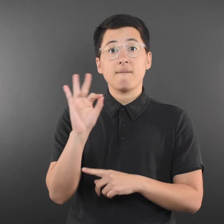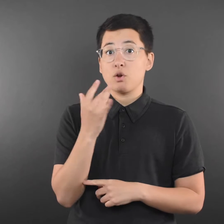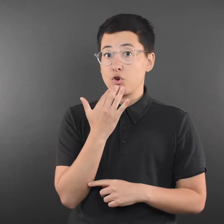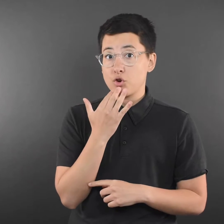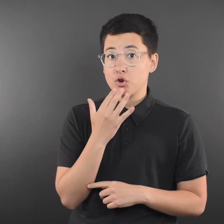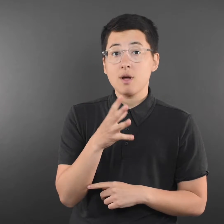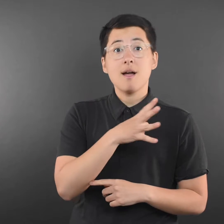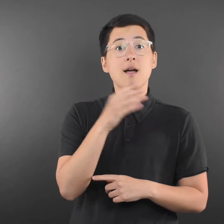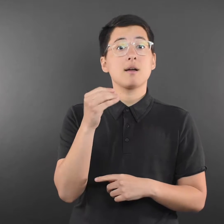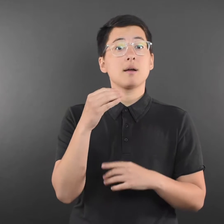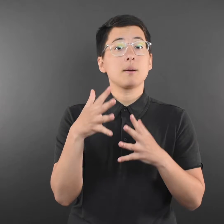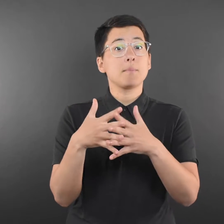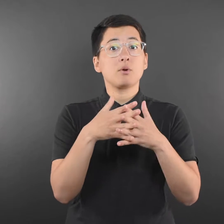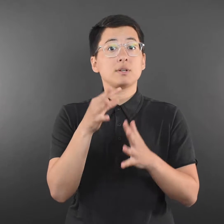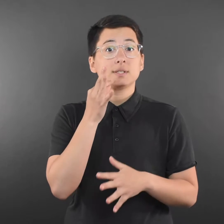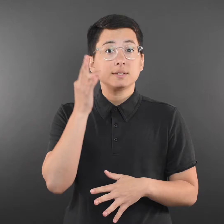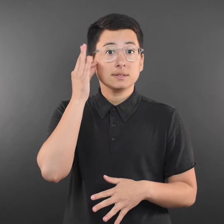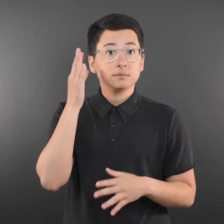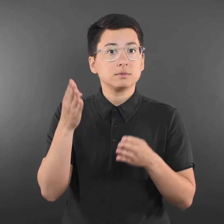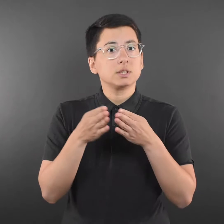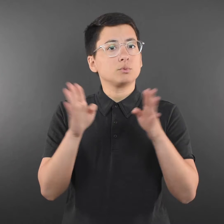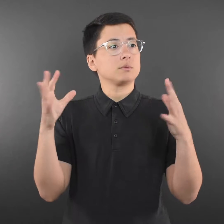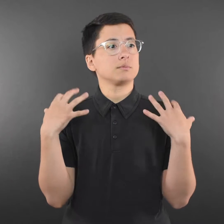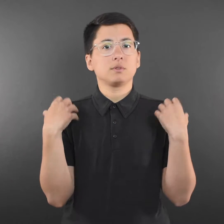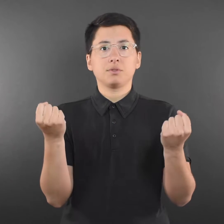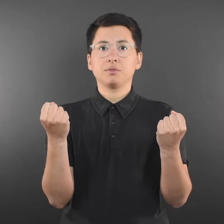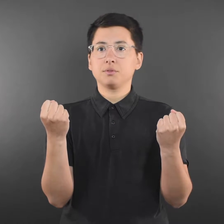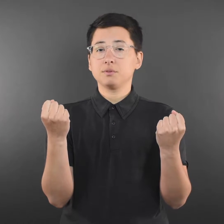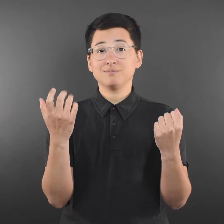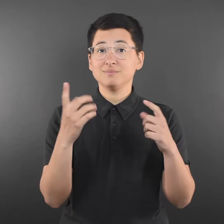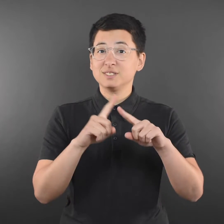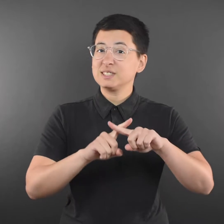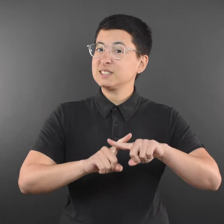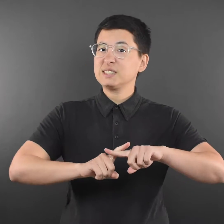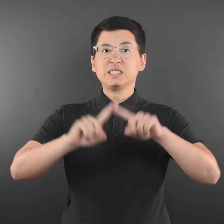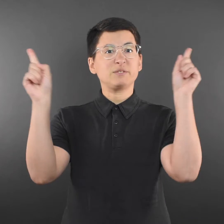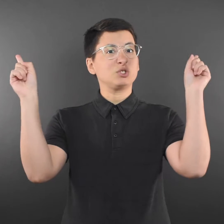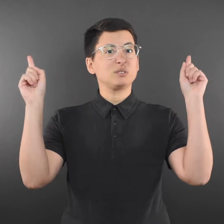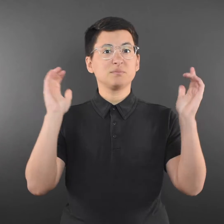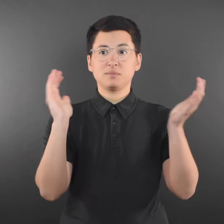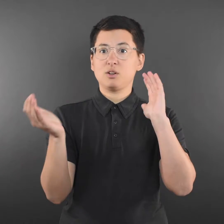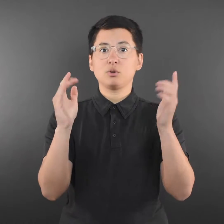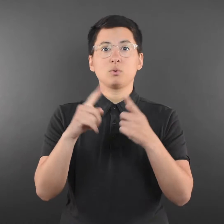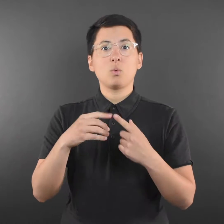The general health of Minnesotans of color and American Indians is very different from those who are white.